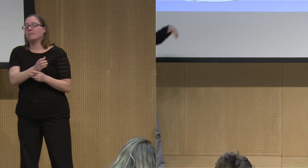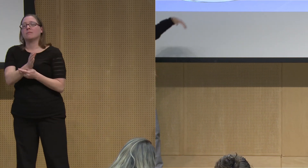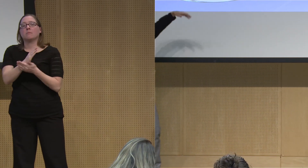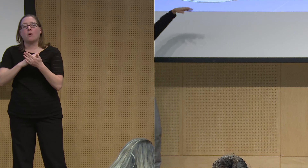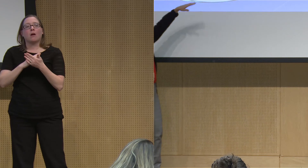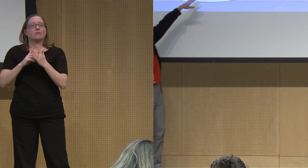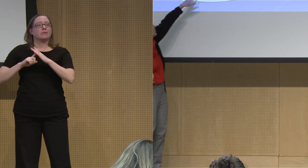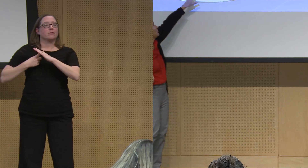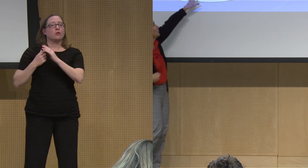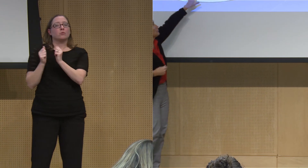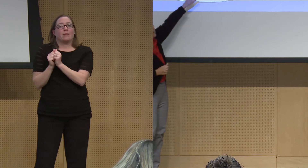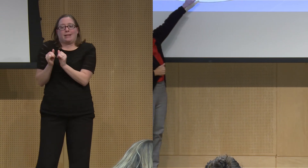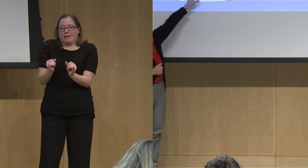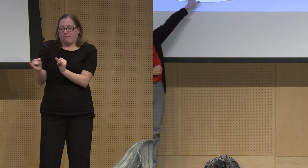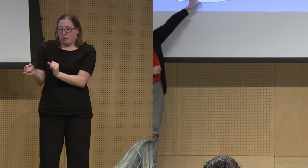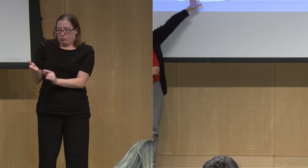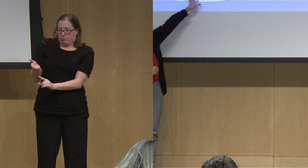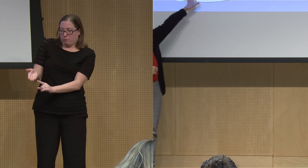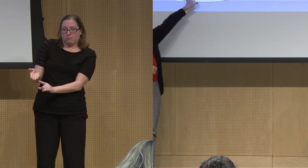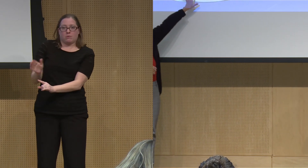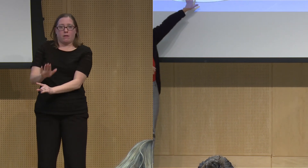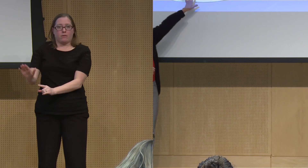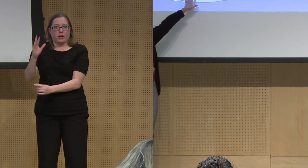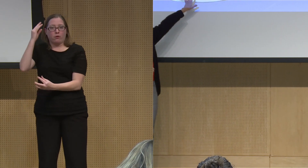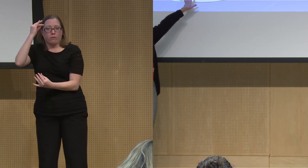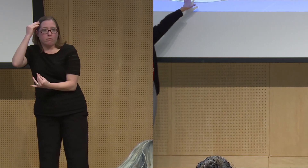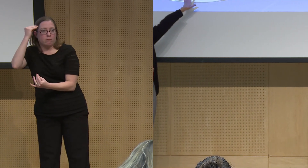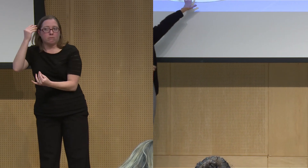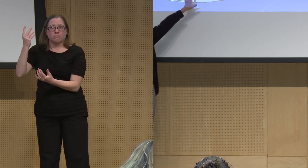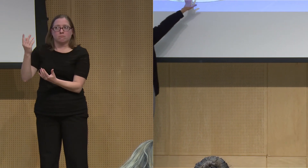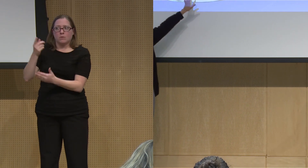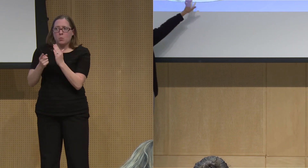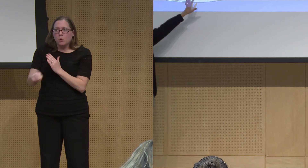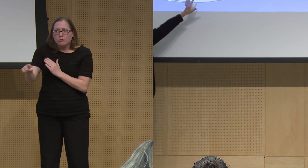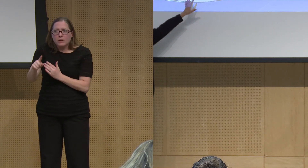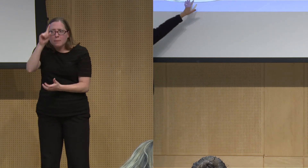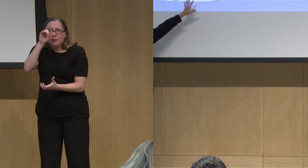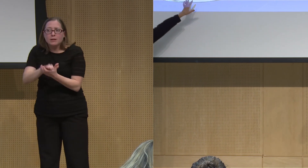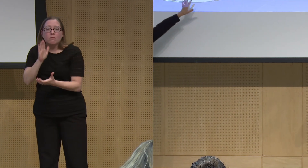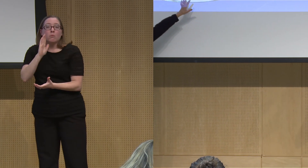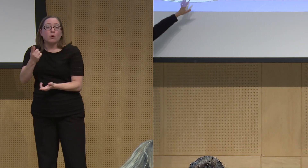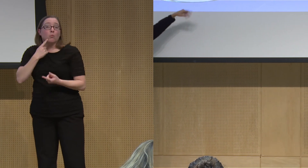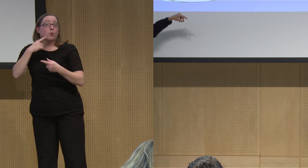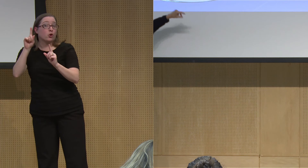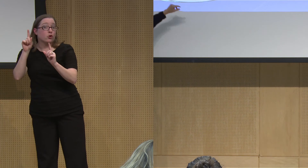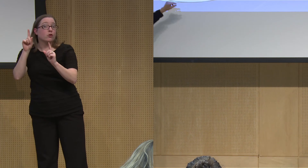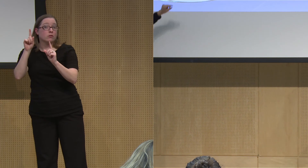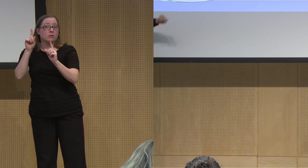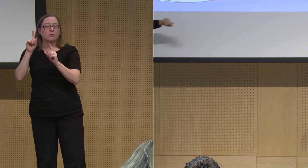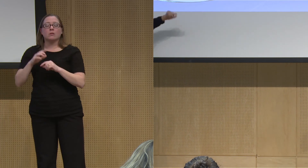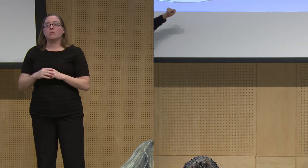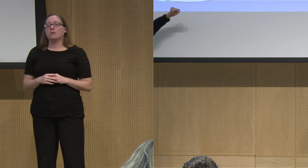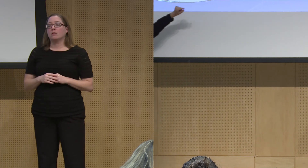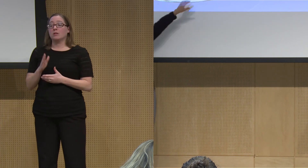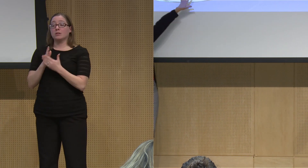SO PART OF IT STARTS AT WHAT'S GOING ON IN THE INDIVIDUAL, WHAT DO THEY THINK, WHAT DO THEY BELIEVE WORKS, UM, WHAT ARE SOME